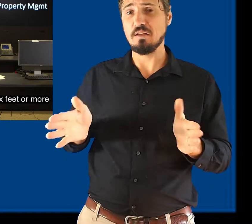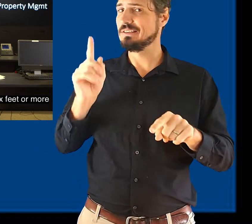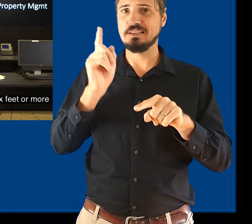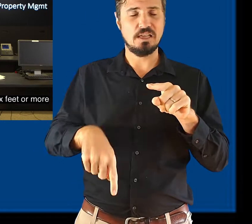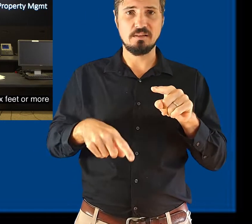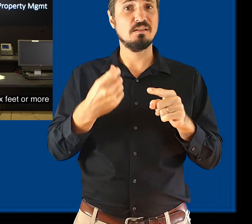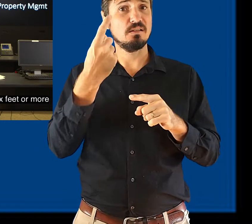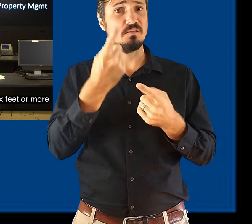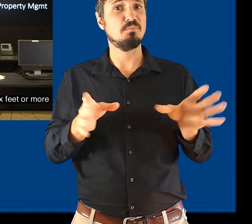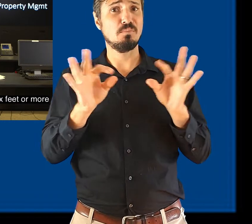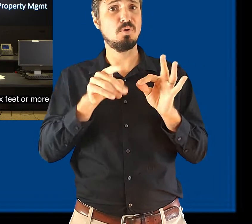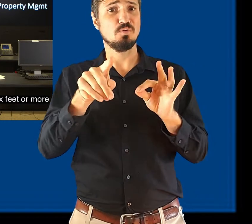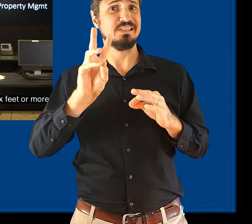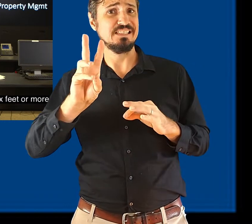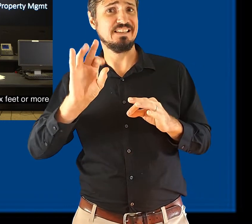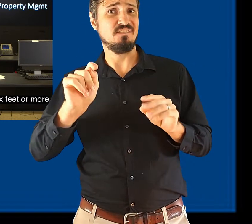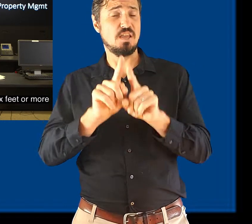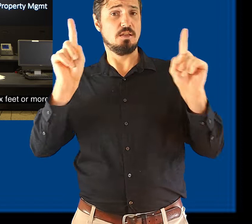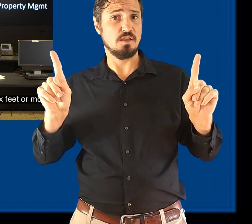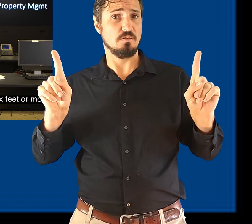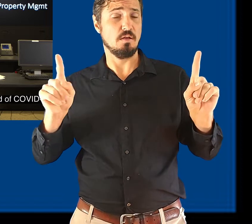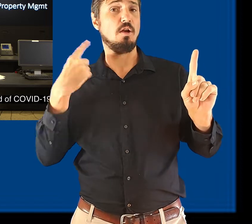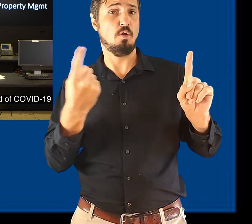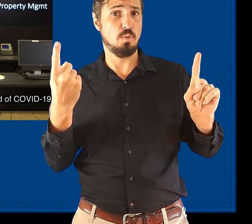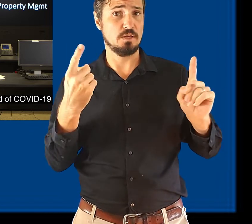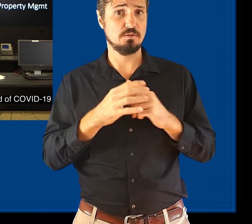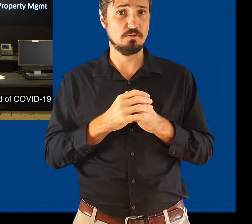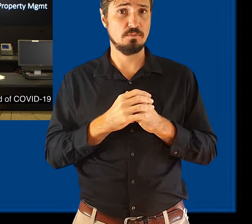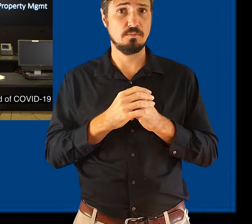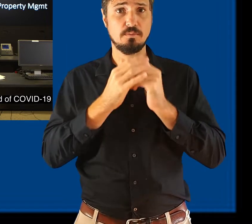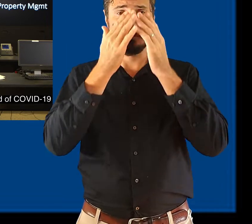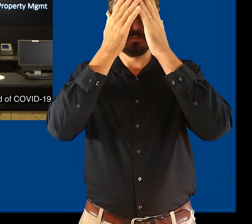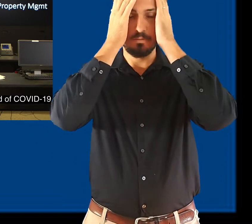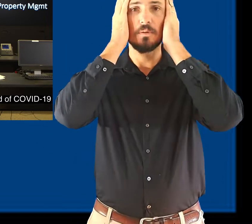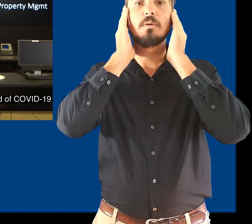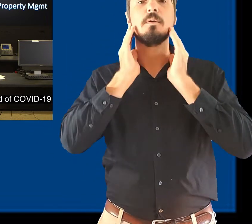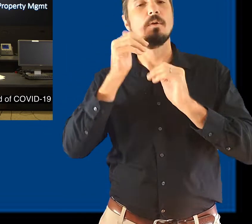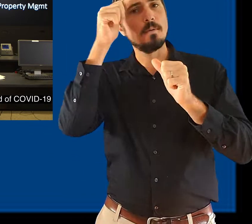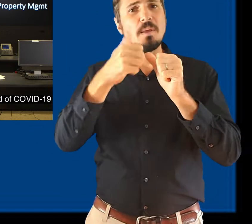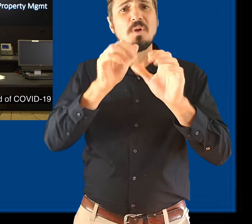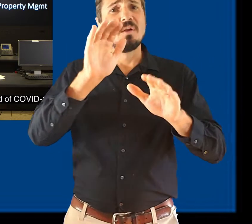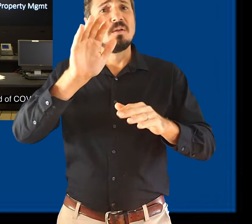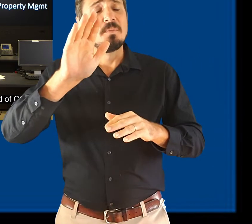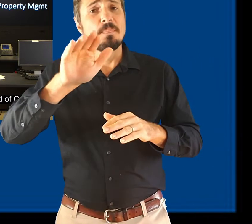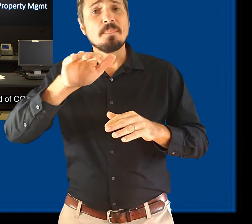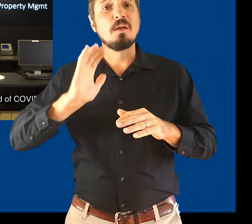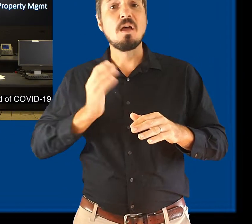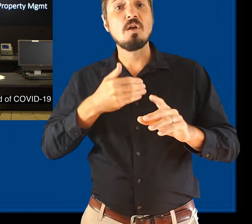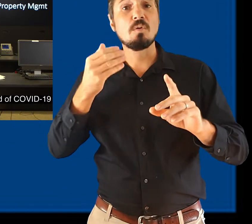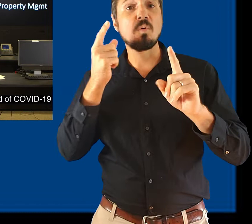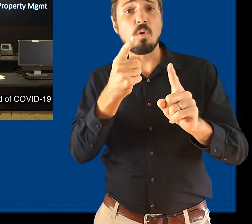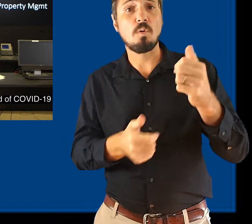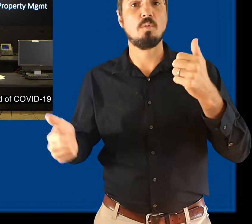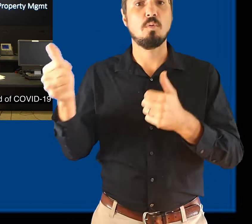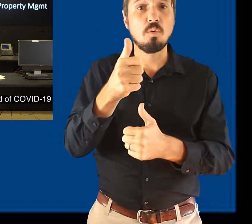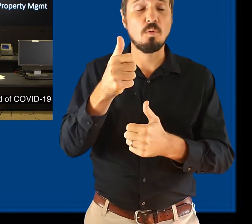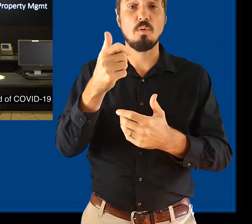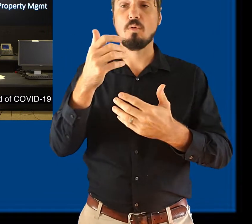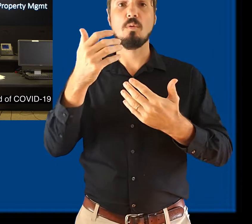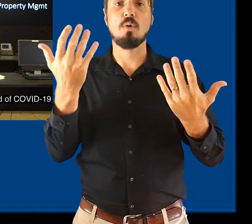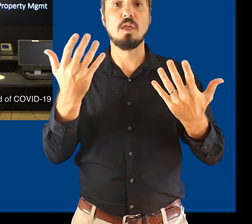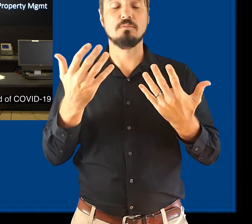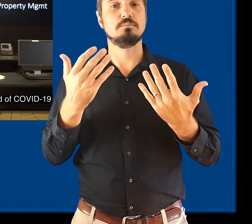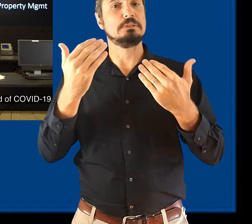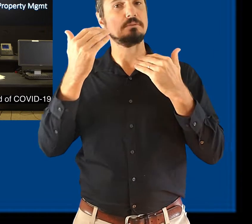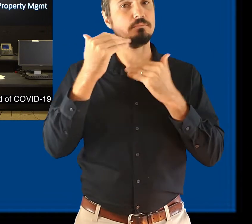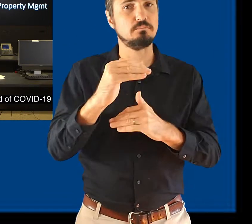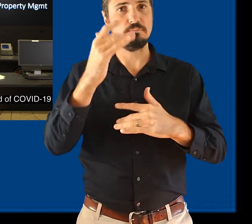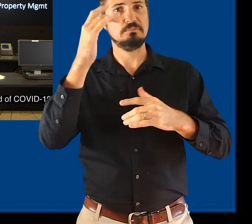Folks, our goal first and foremost in establishing these rules is to contain the spread of COVID-19 on our island as best we’re able.